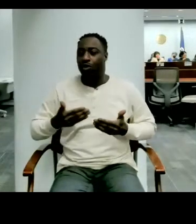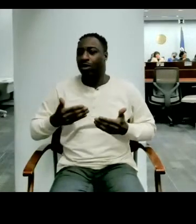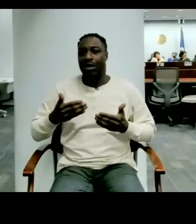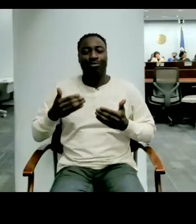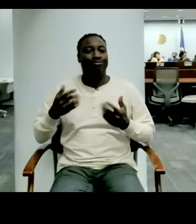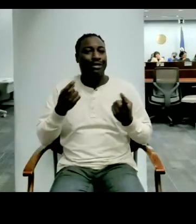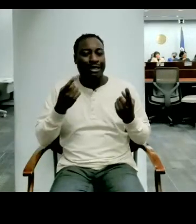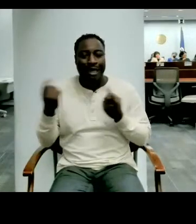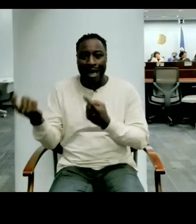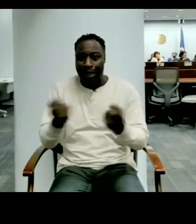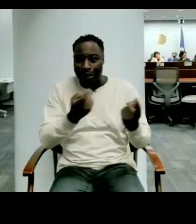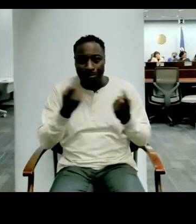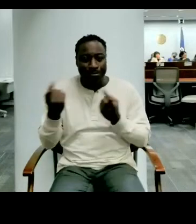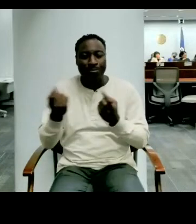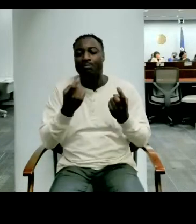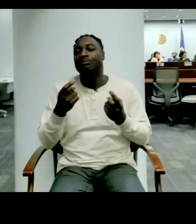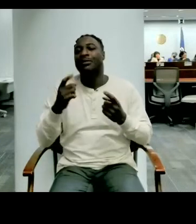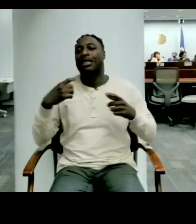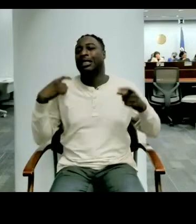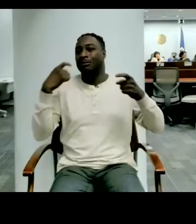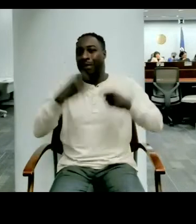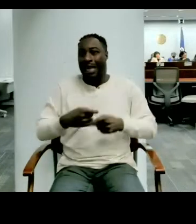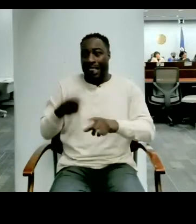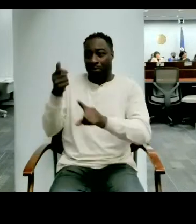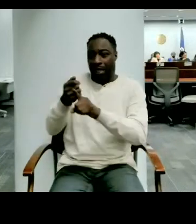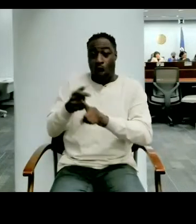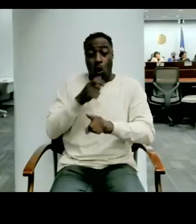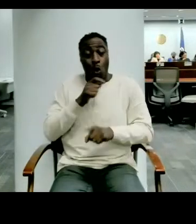dispatchers and so forth who were supposed to carry out these discriminatory orders